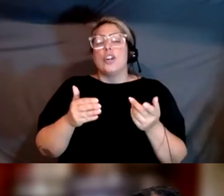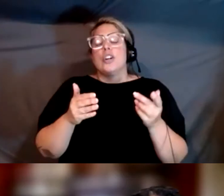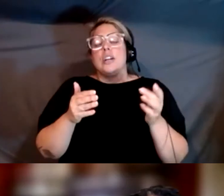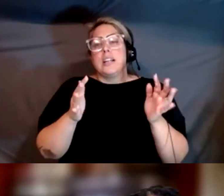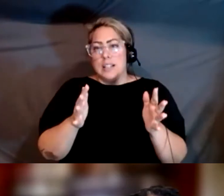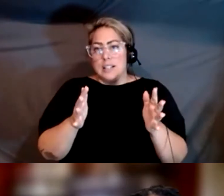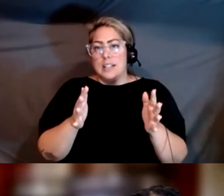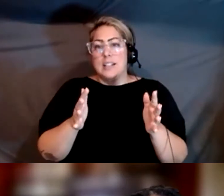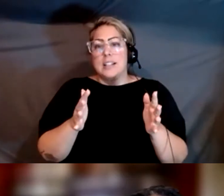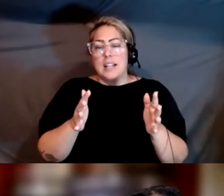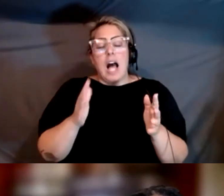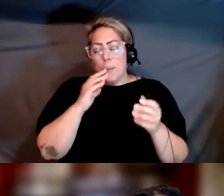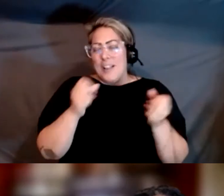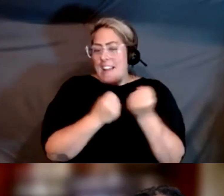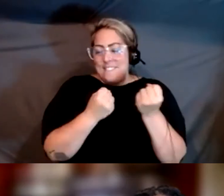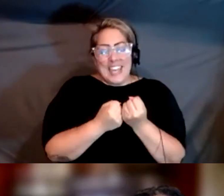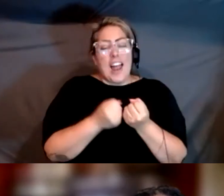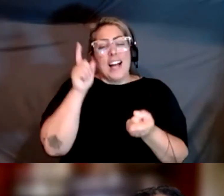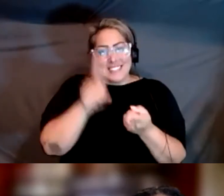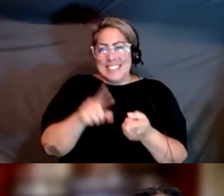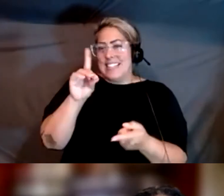And if I am not doing a good job you can always